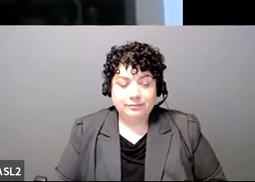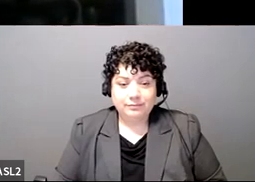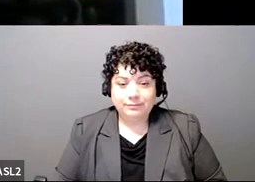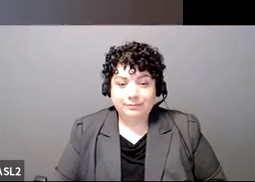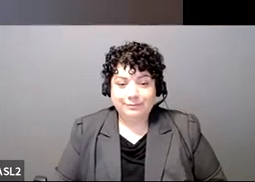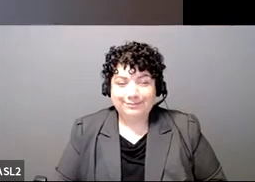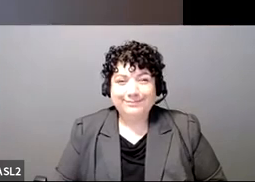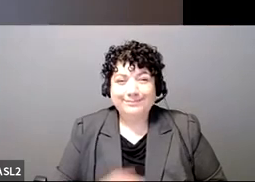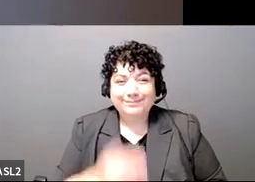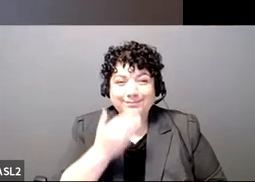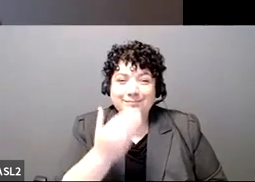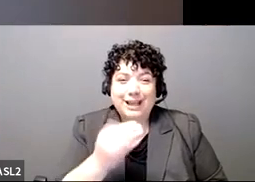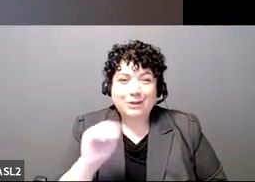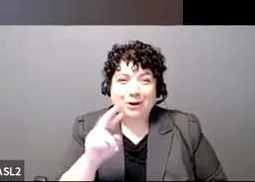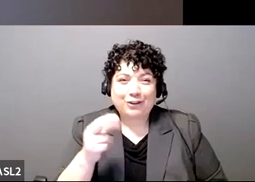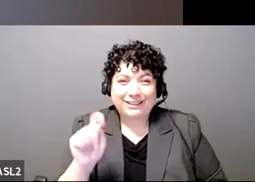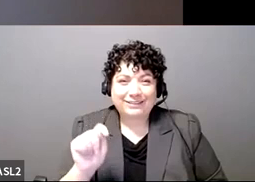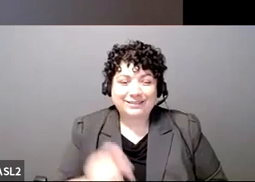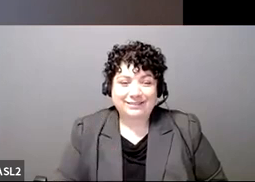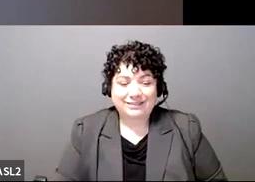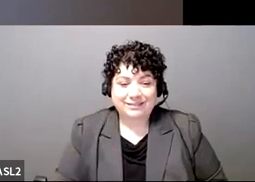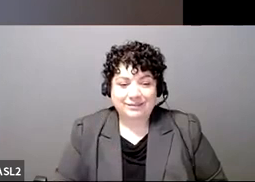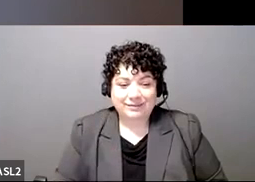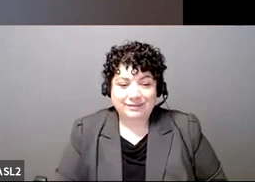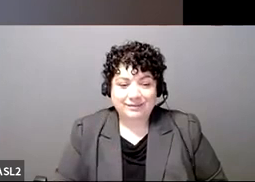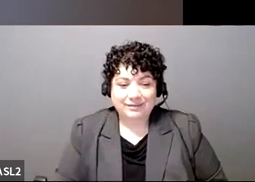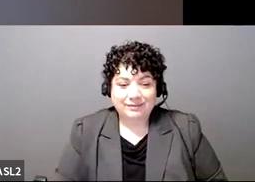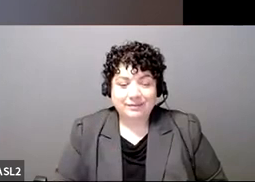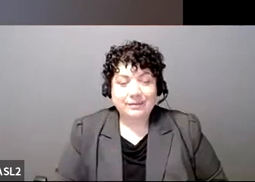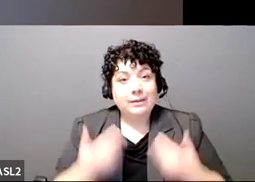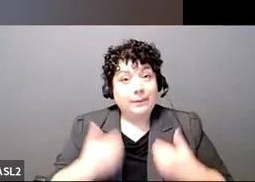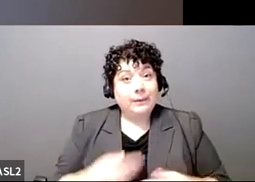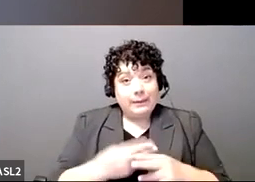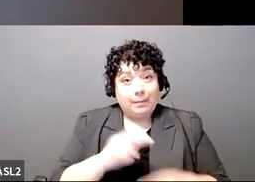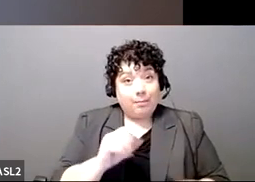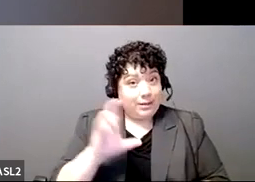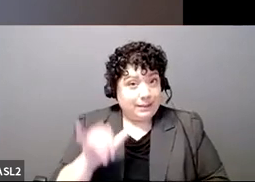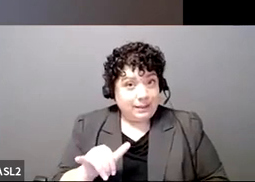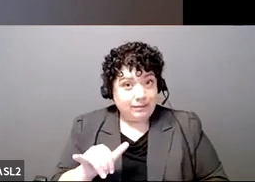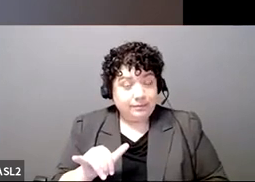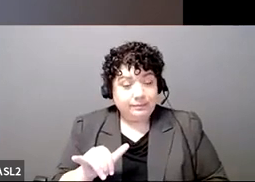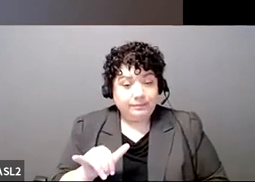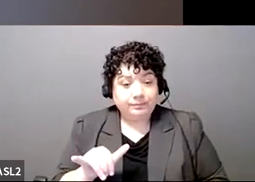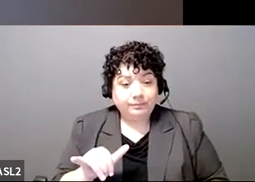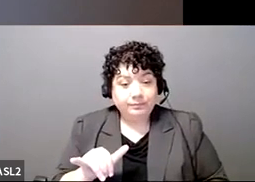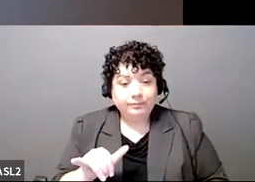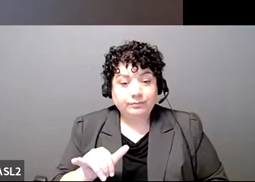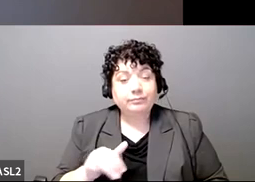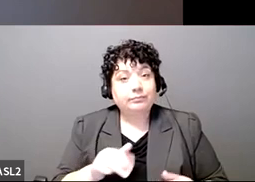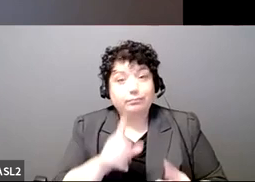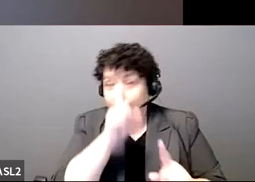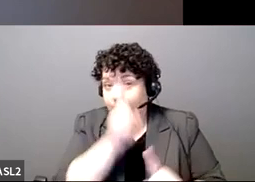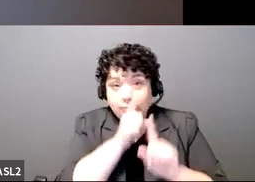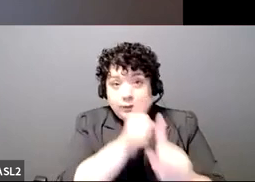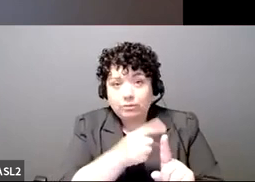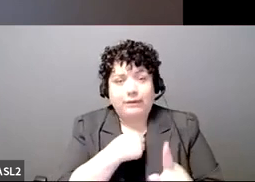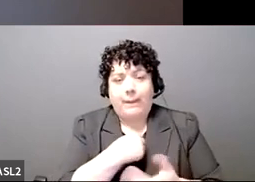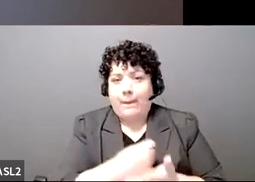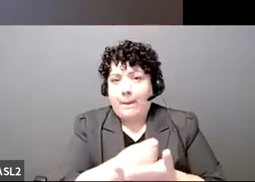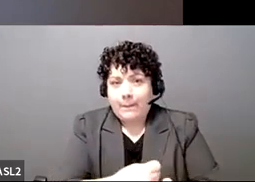thank you Margaret yes my name is Marcy and my mission is to help voiceless people that